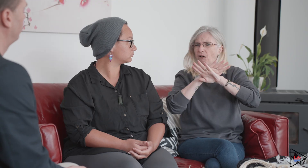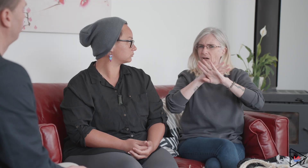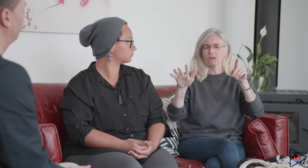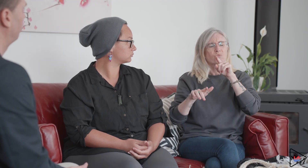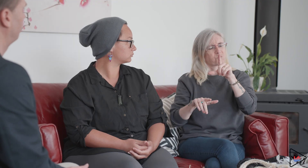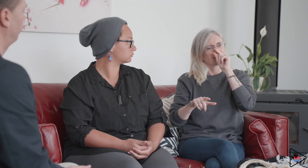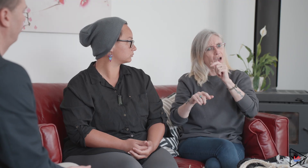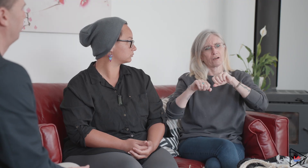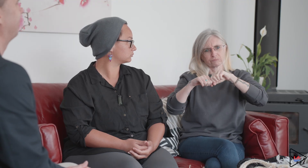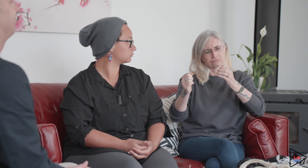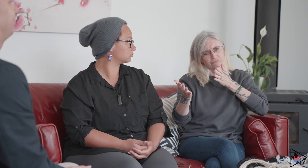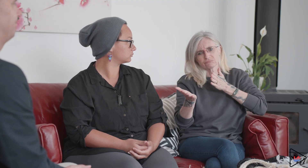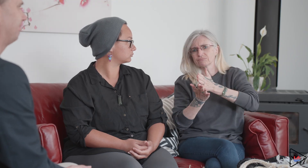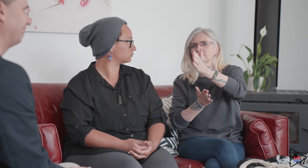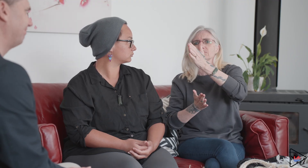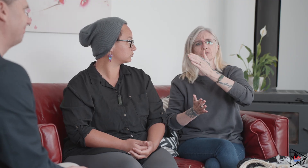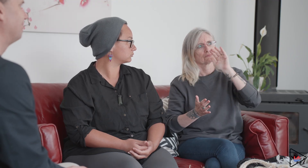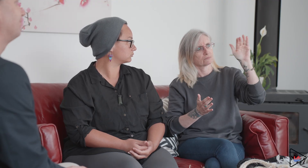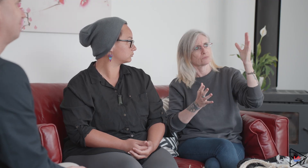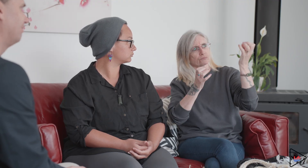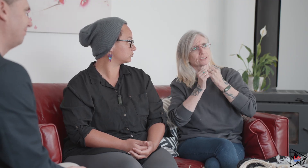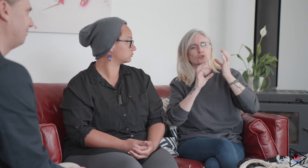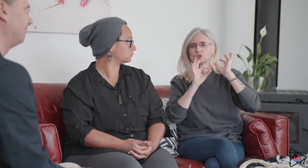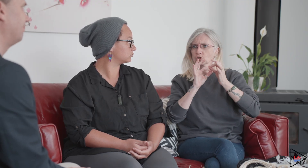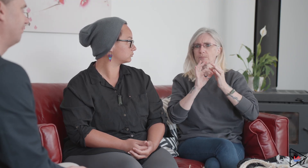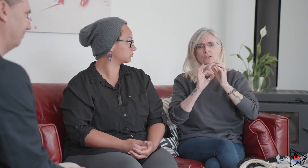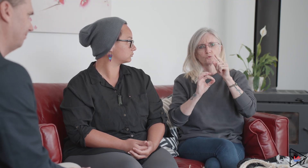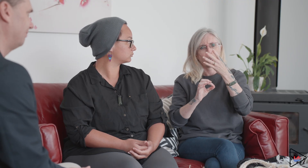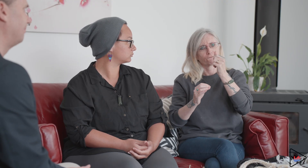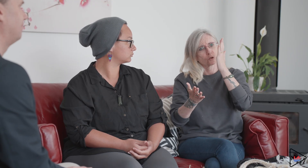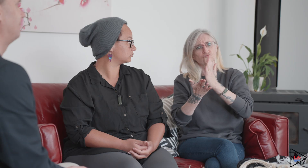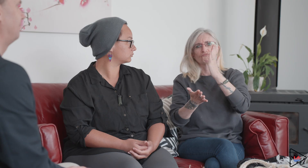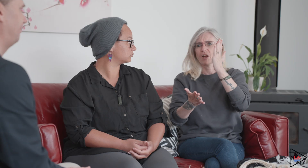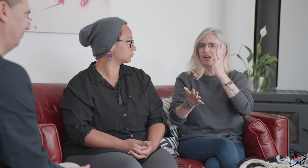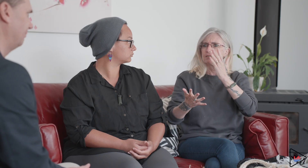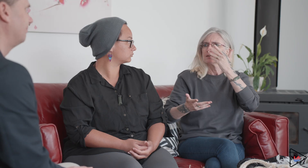there's no barriers there really. You can succeed. You can have an interpreter. You have a right to